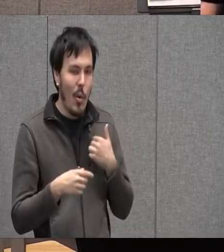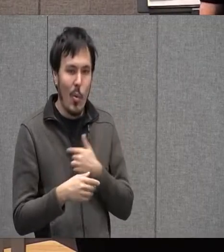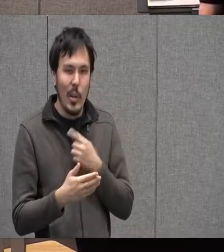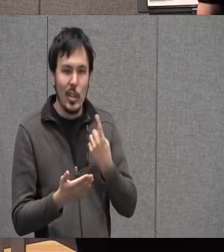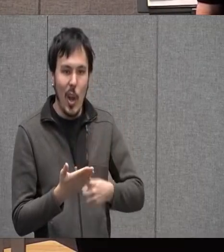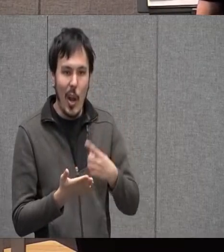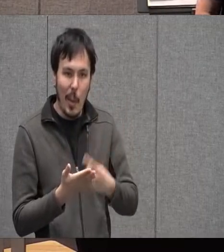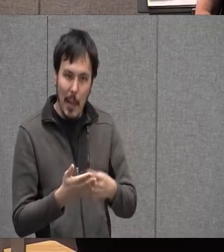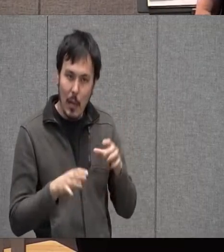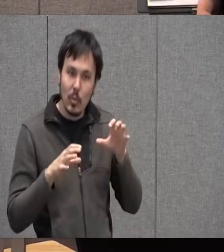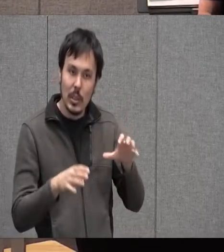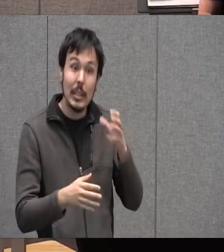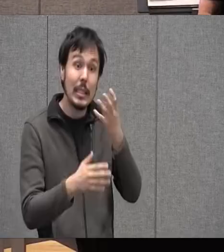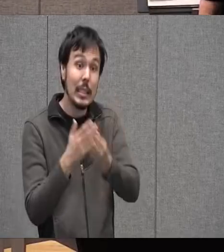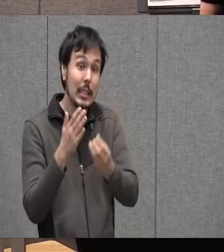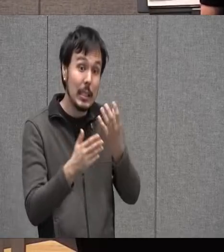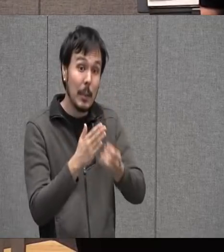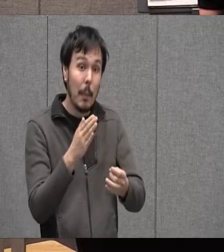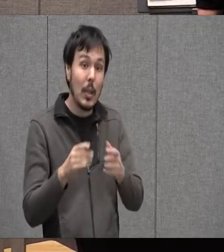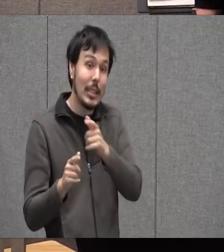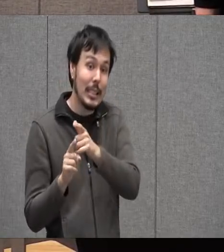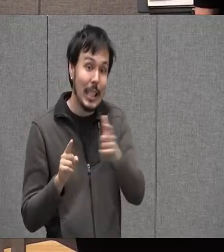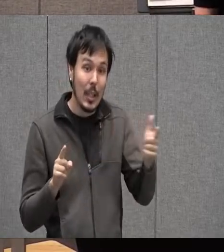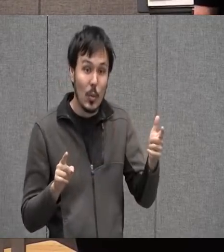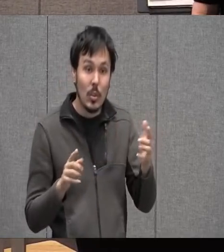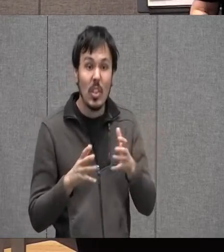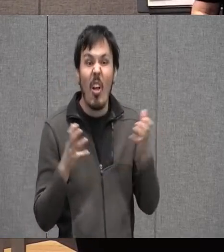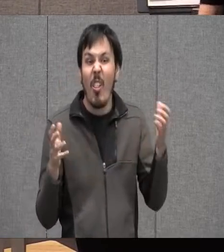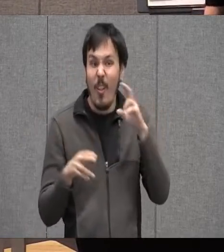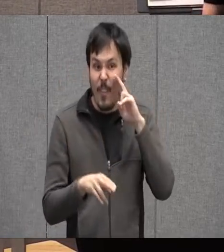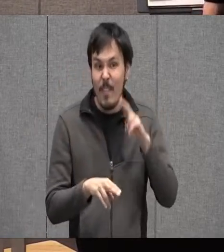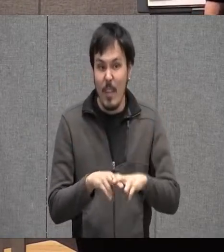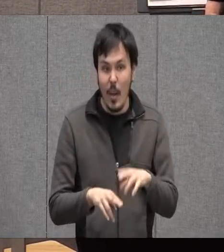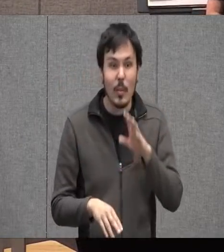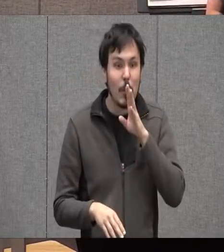So, we worked on disappearing sequences. That was a lot of fun. And kind of talked about that.